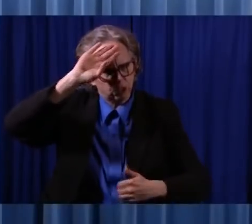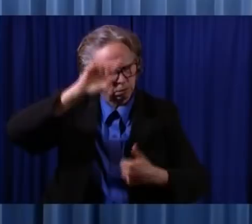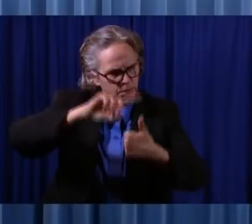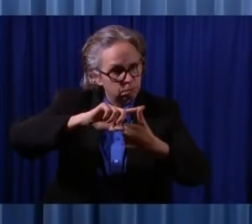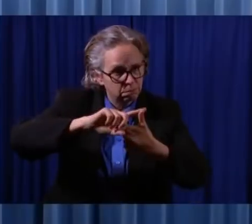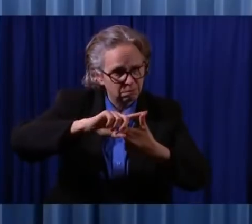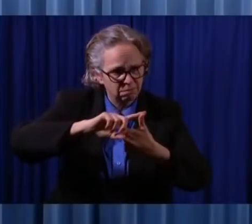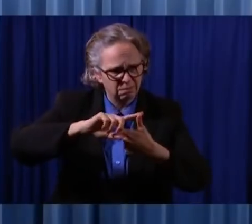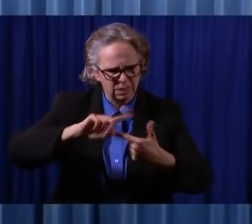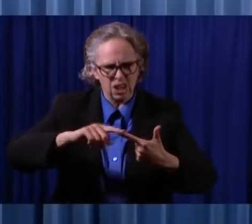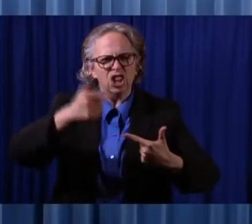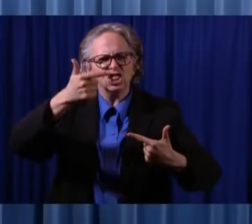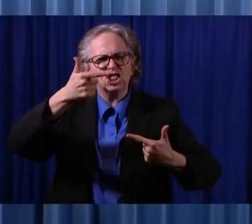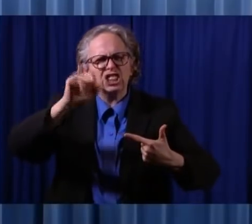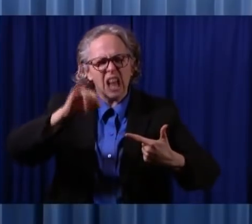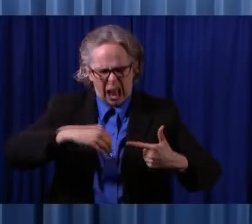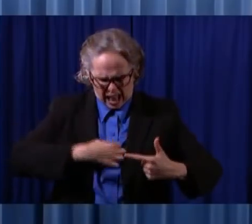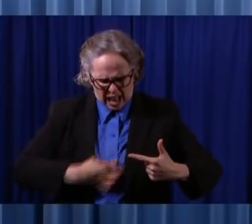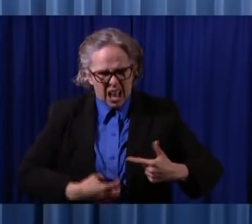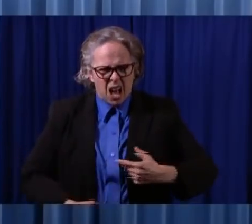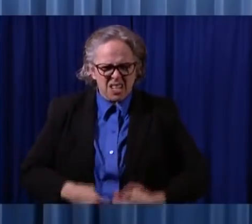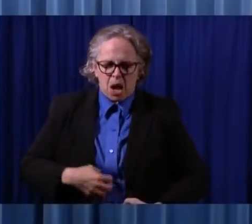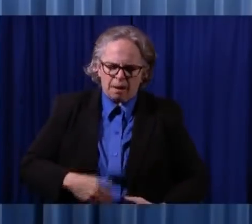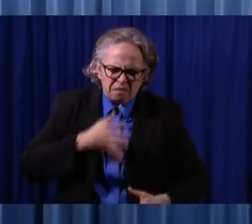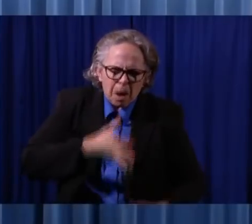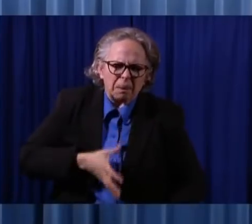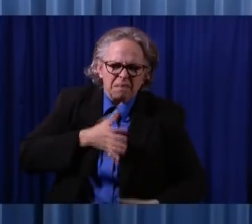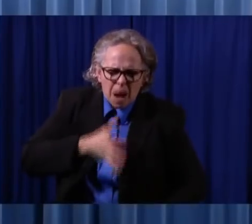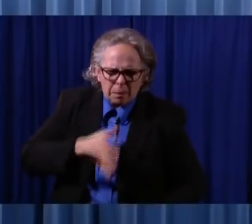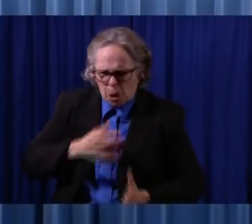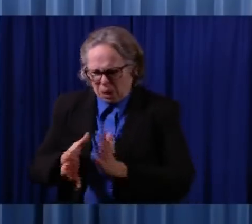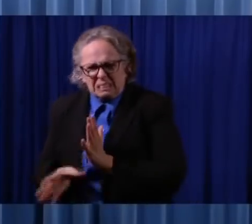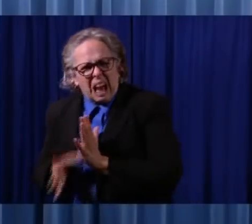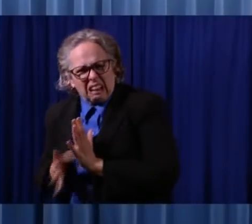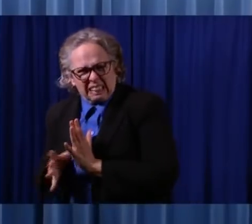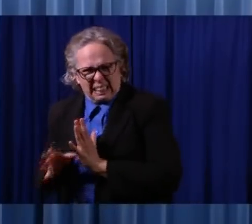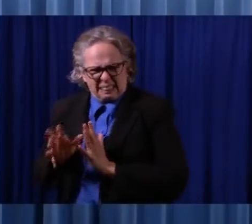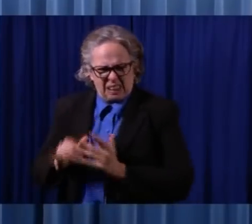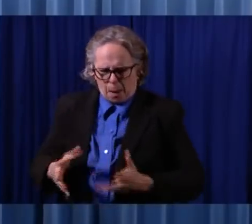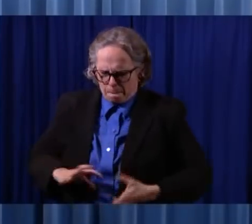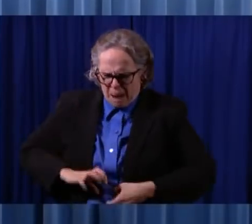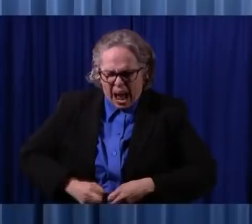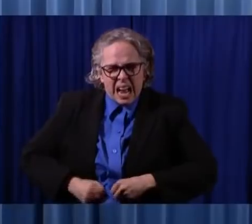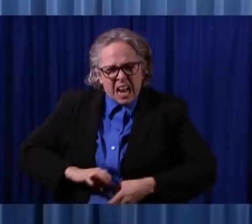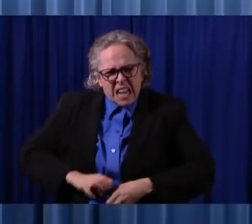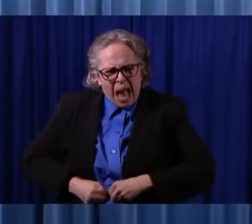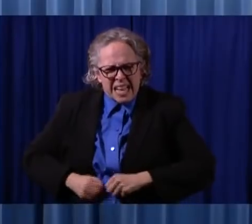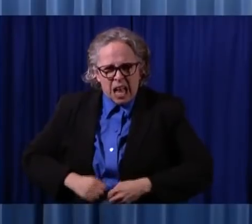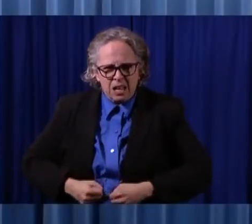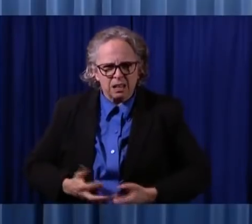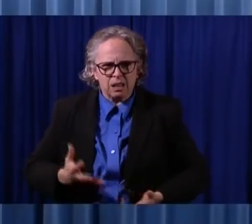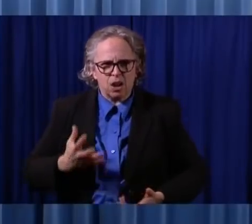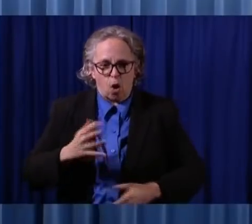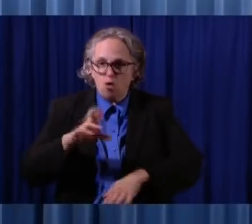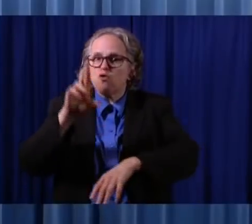KEEP AN EYE OUT FOR THAT. THE SYMPTOMS OF THAT ARE HIGH FEVER AND G.I.